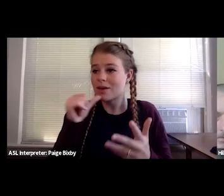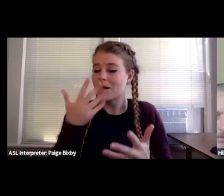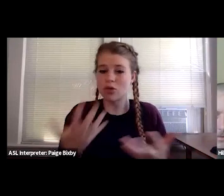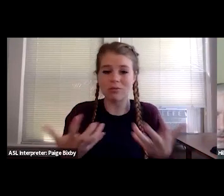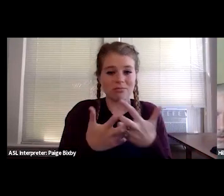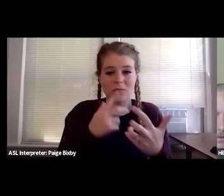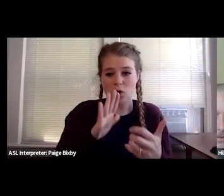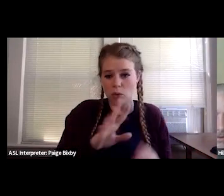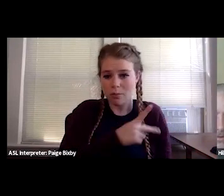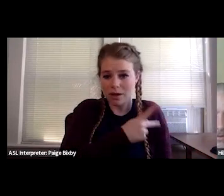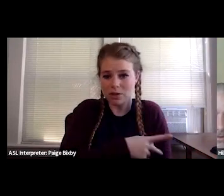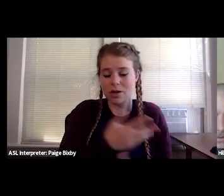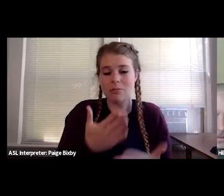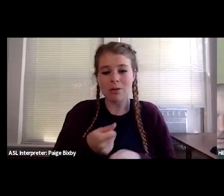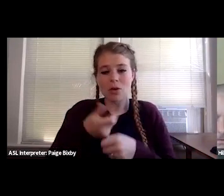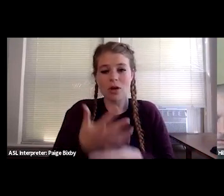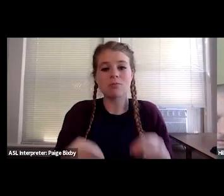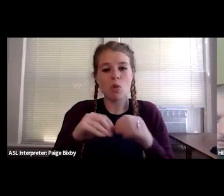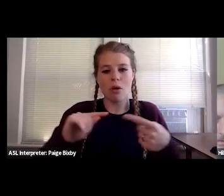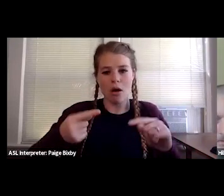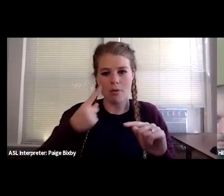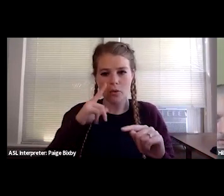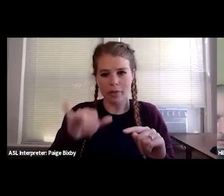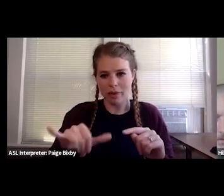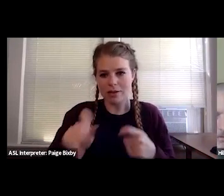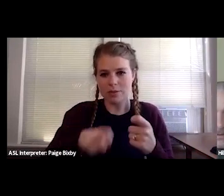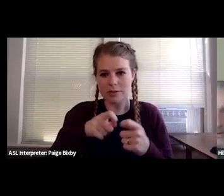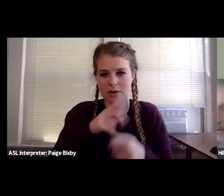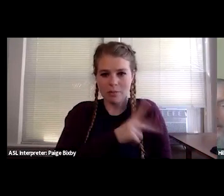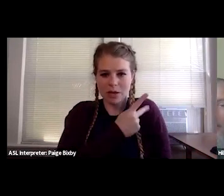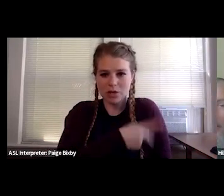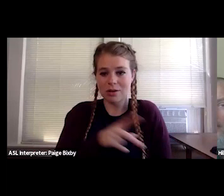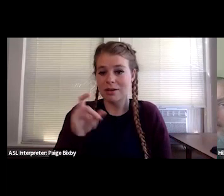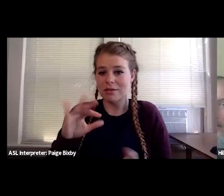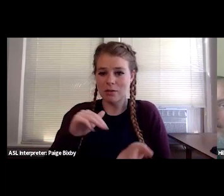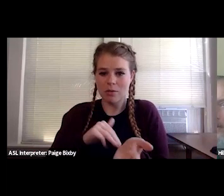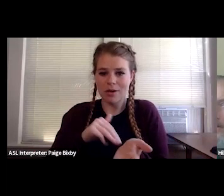And also might cause more harm for that specific patient if the provider is not specifically prescribing them.